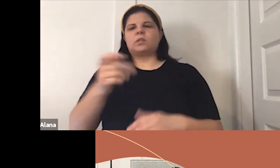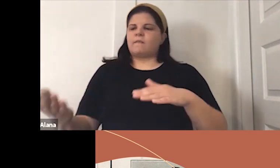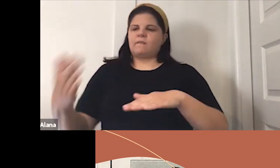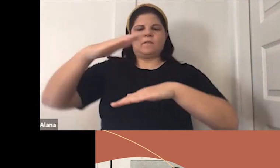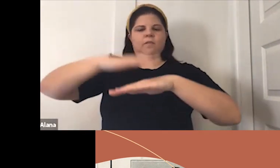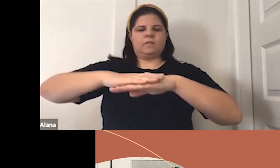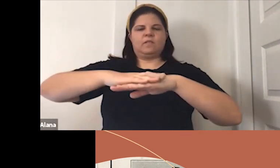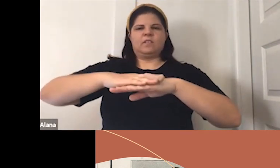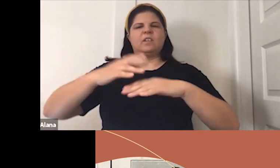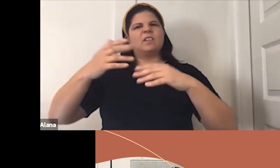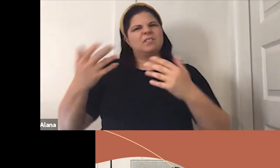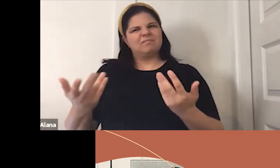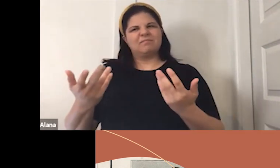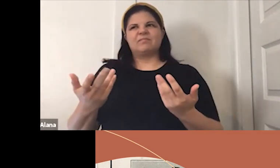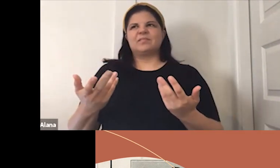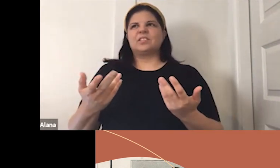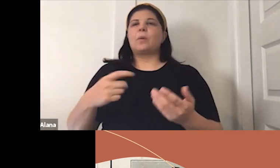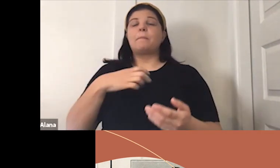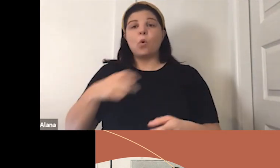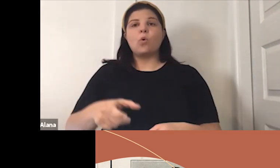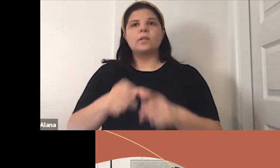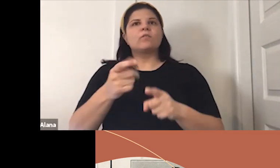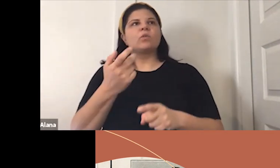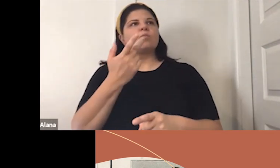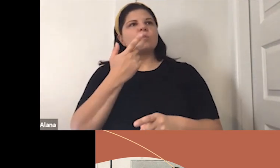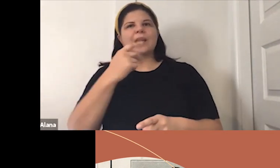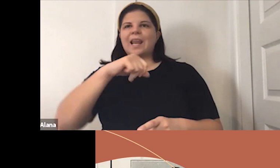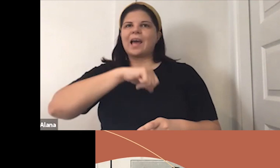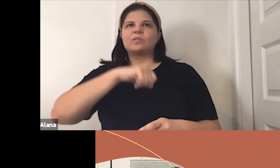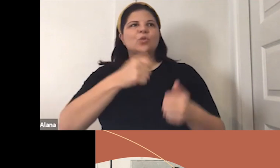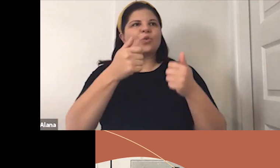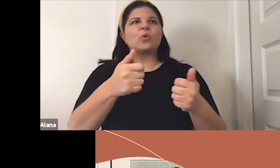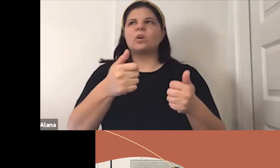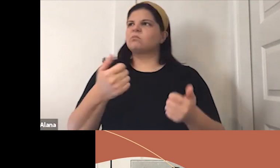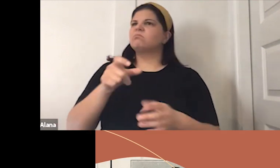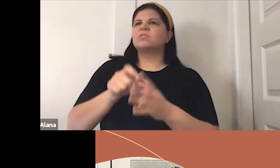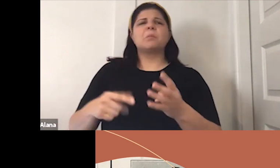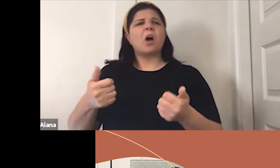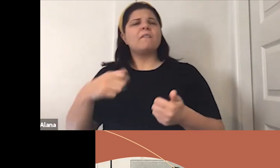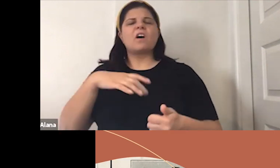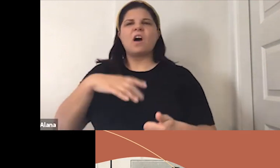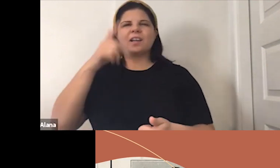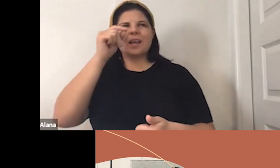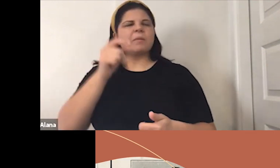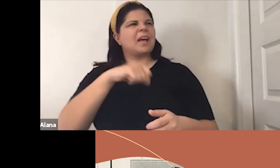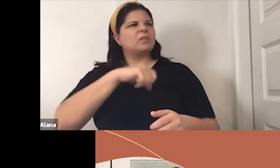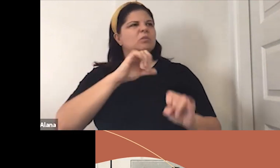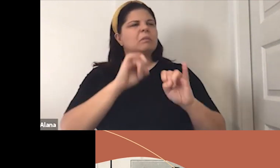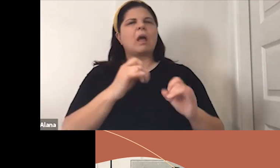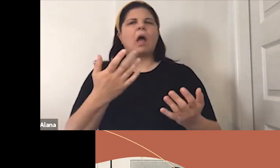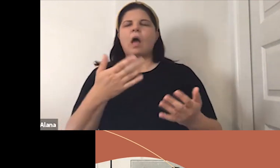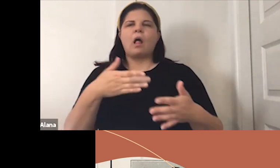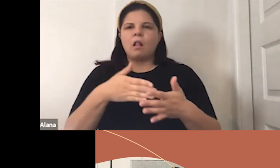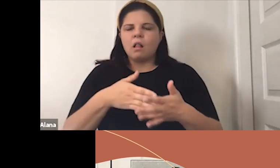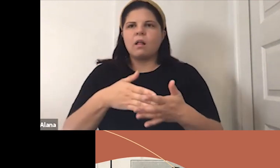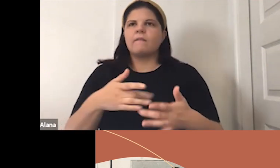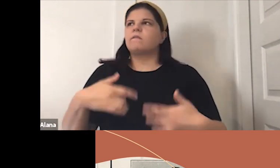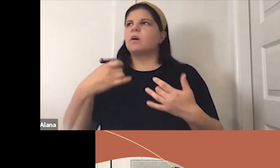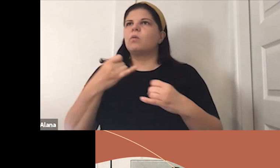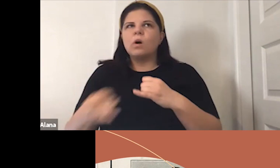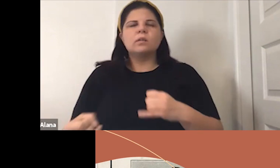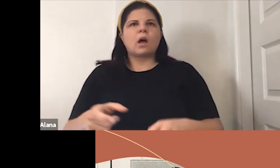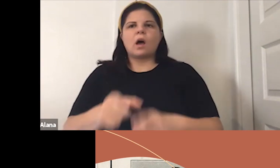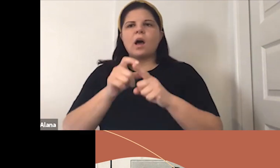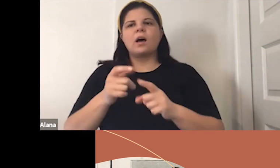layer, of difficulty upon people who may have - or do have physical, psychological, intellectual